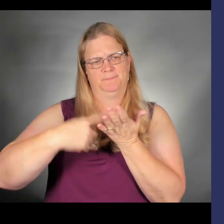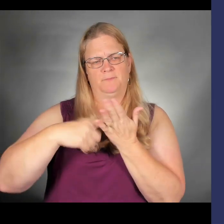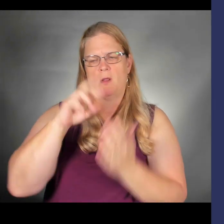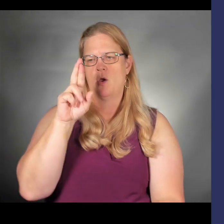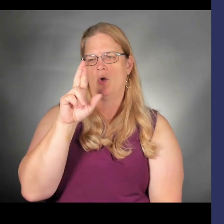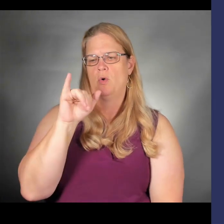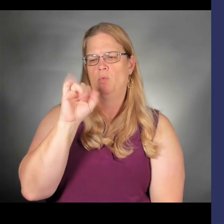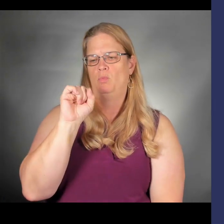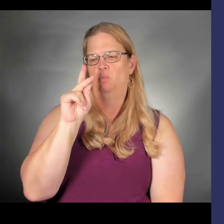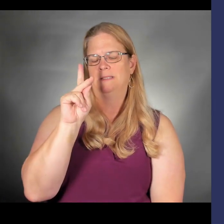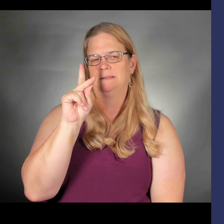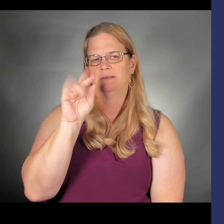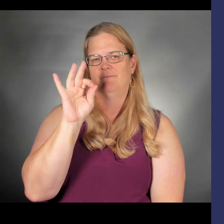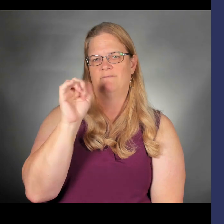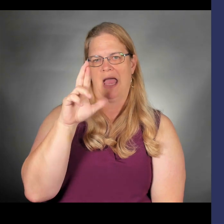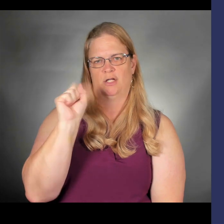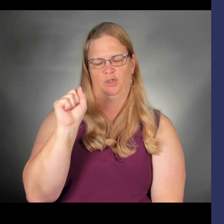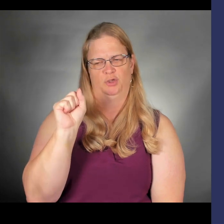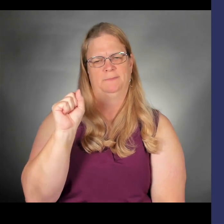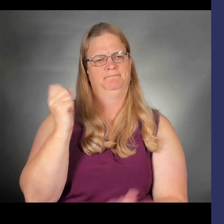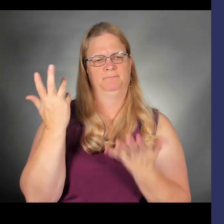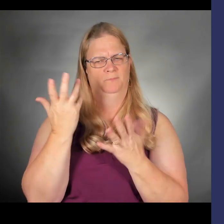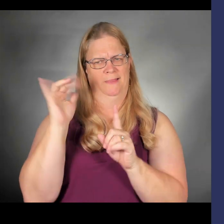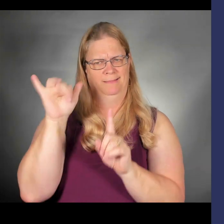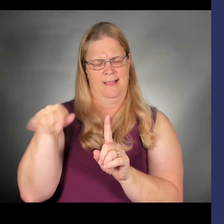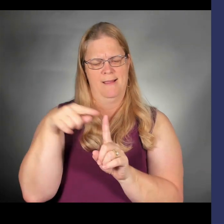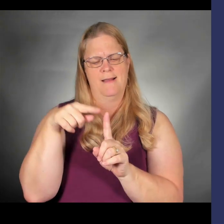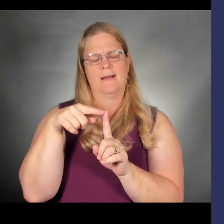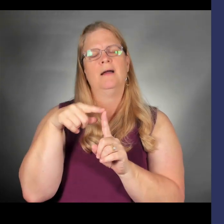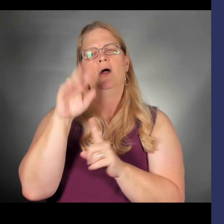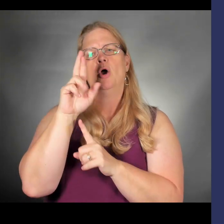So now let's discuss risk factors and what are they.